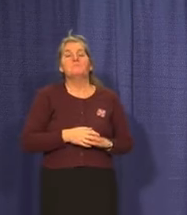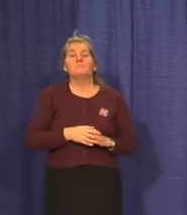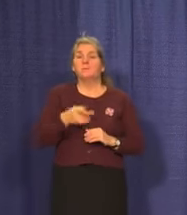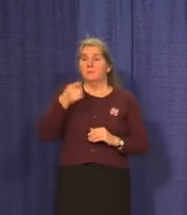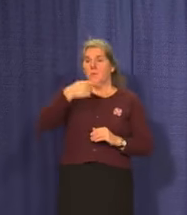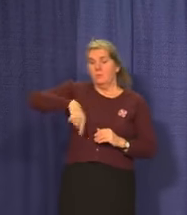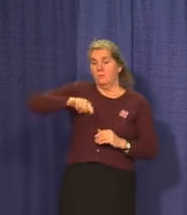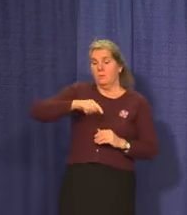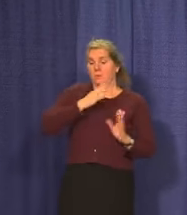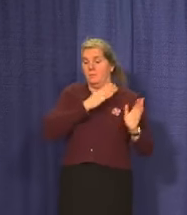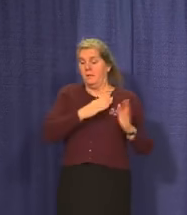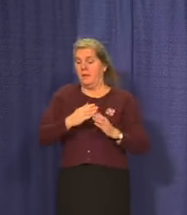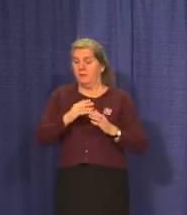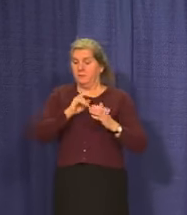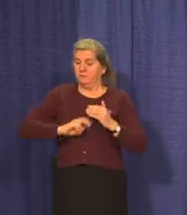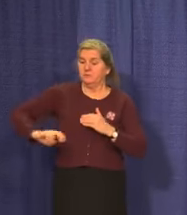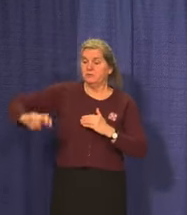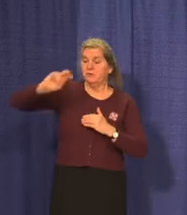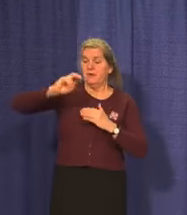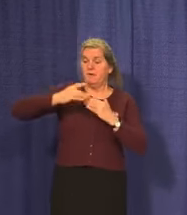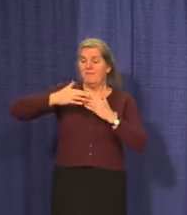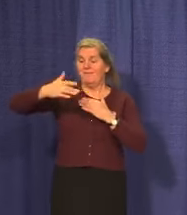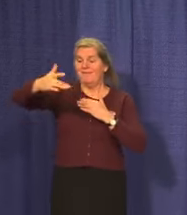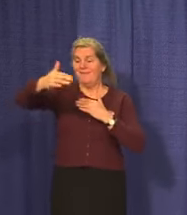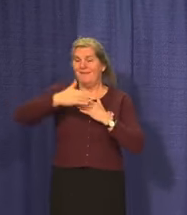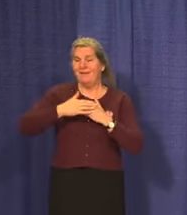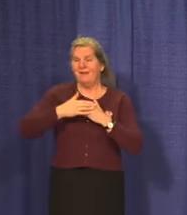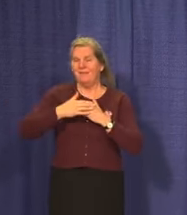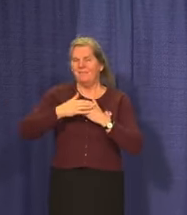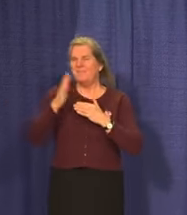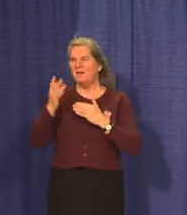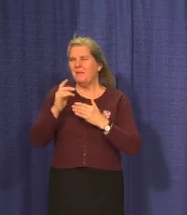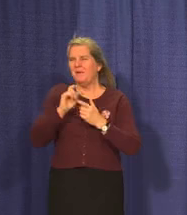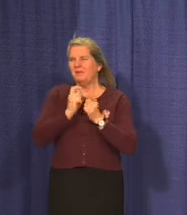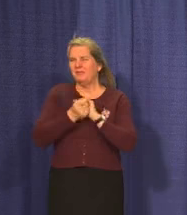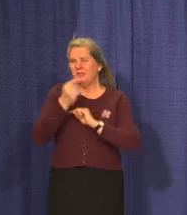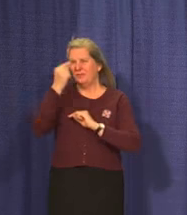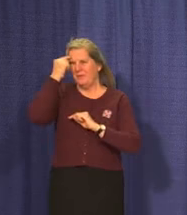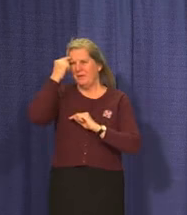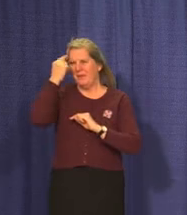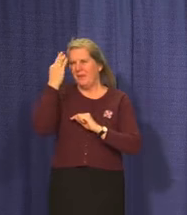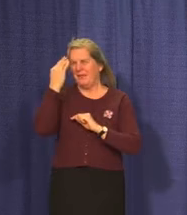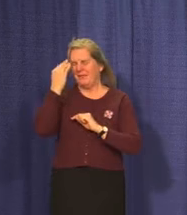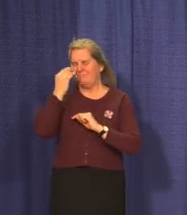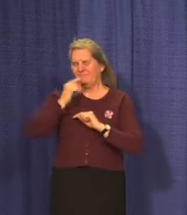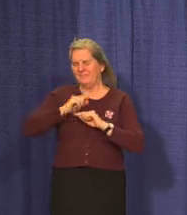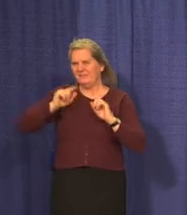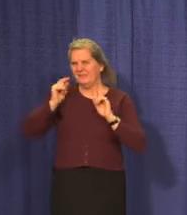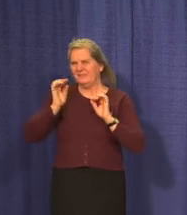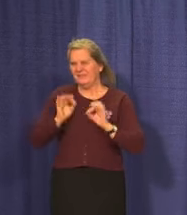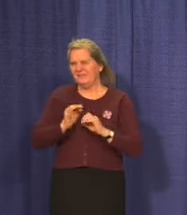TRAVEL IN THE UPCOMING WEEKS, I RECOMMEND THAT YOU RECONSIDER YOUR TRAVEL PLANS. I KNOW MANY HAVE HAD TRIPS